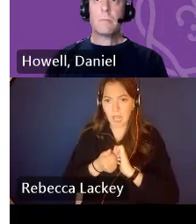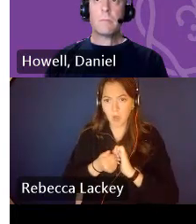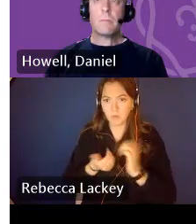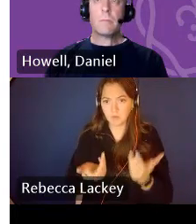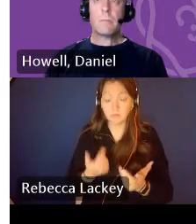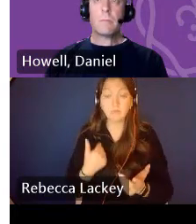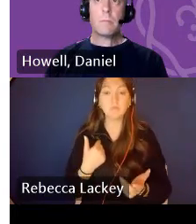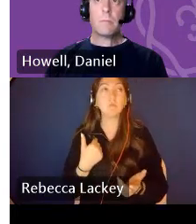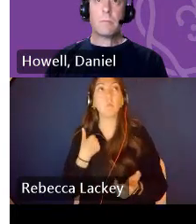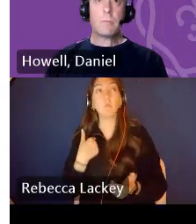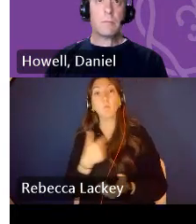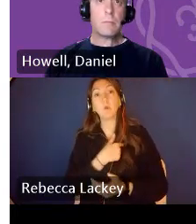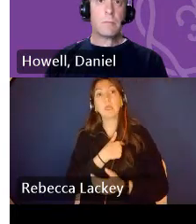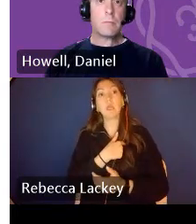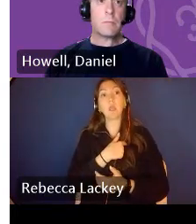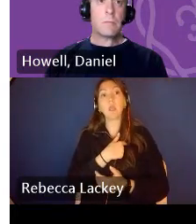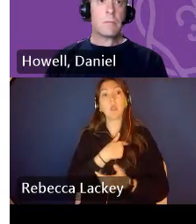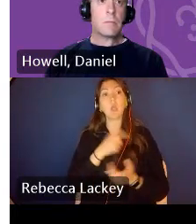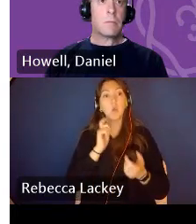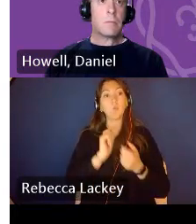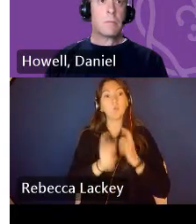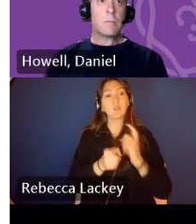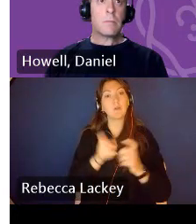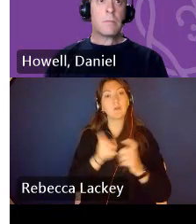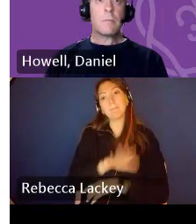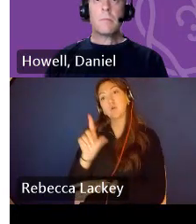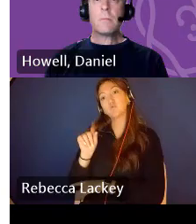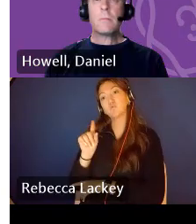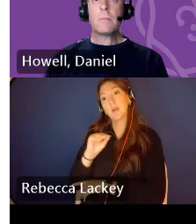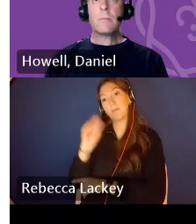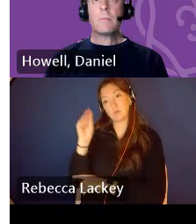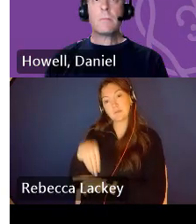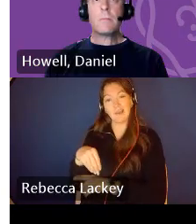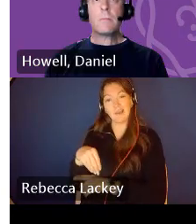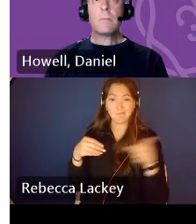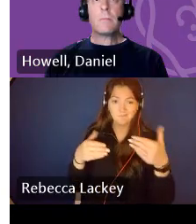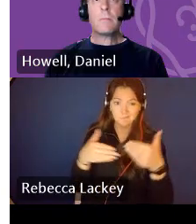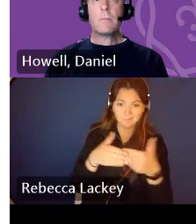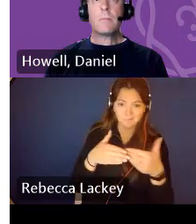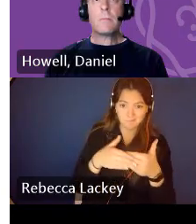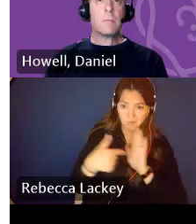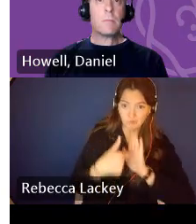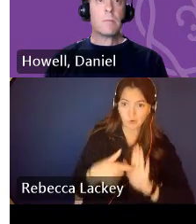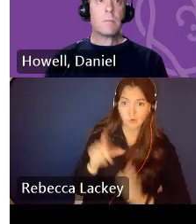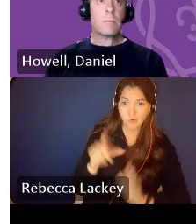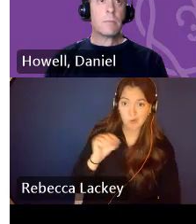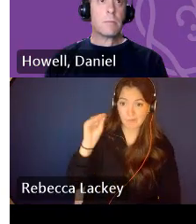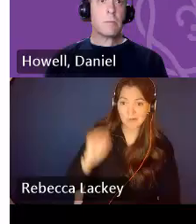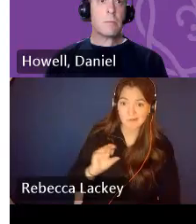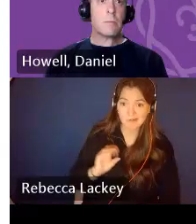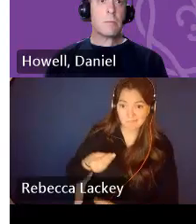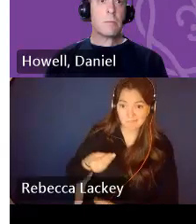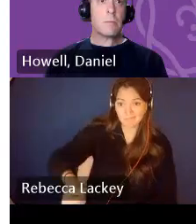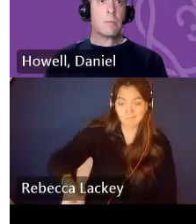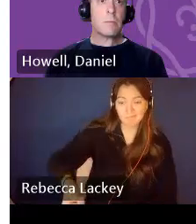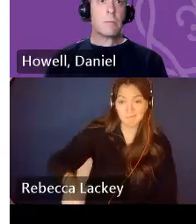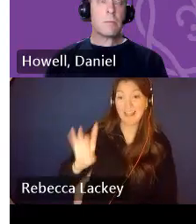um we are contributing about 20% as this slide here shows you. Uh the the 80% of the